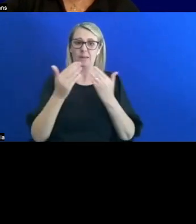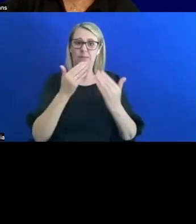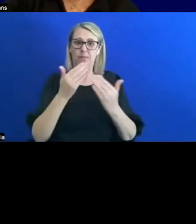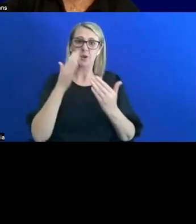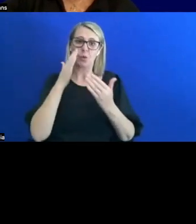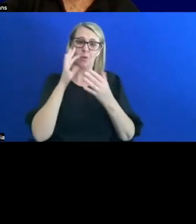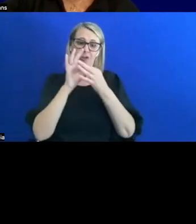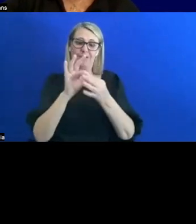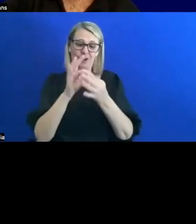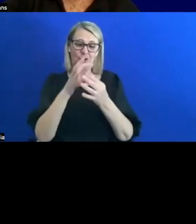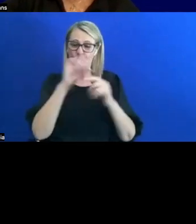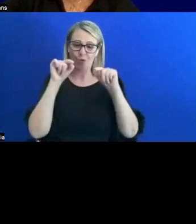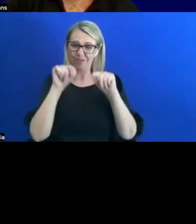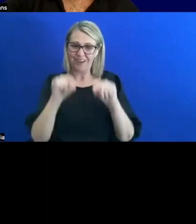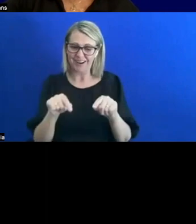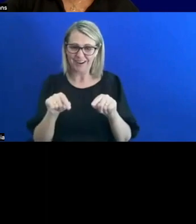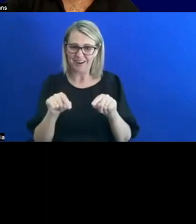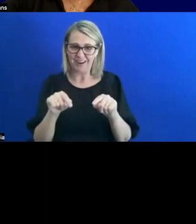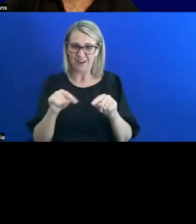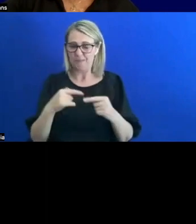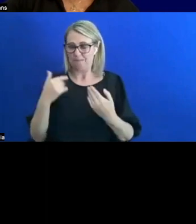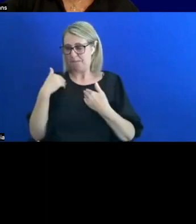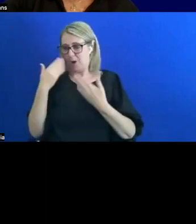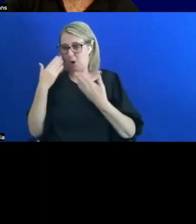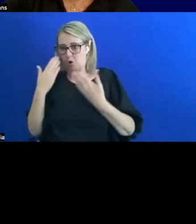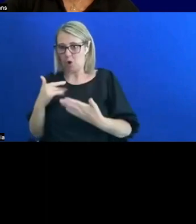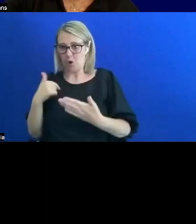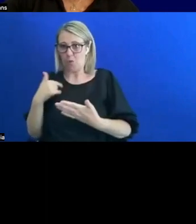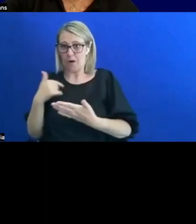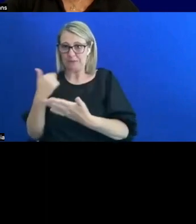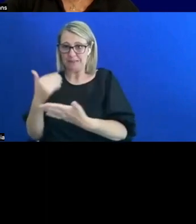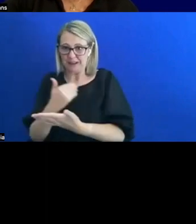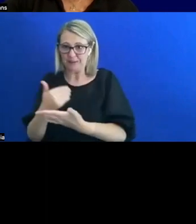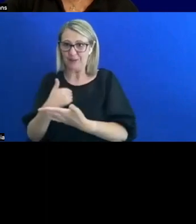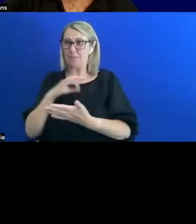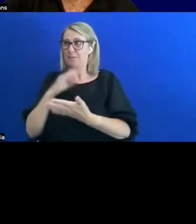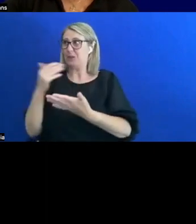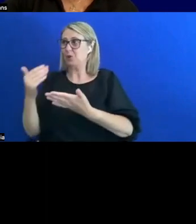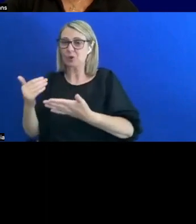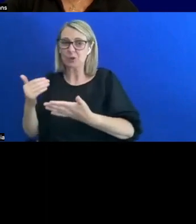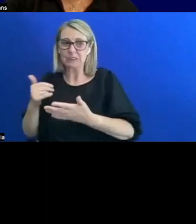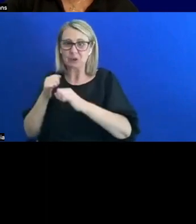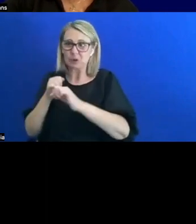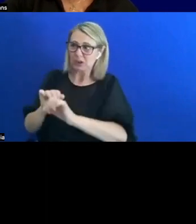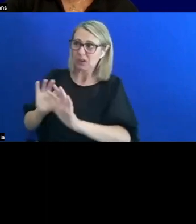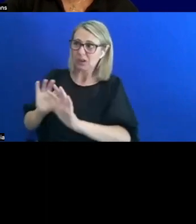not there, and I don't know that I'm safe and secure in the world, more information coming in,